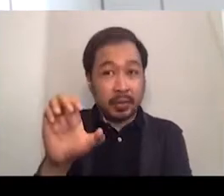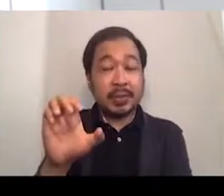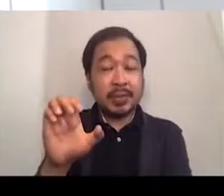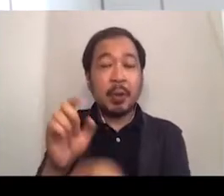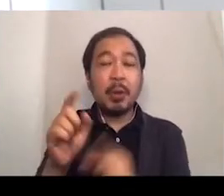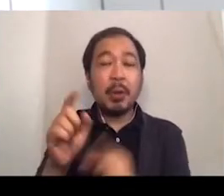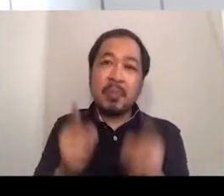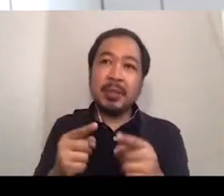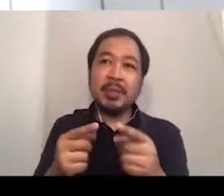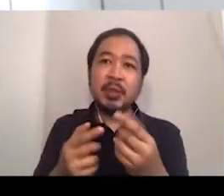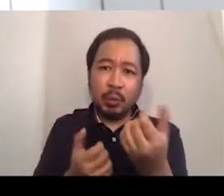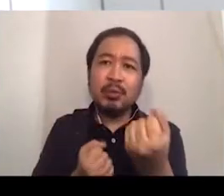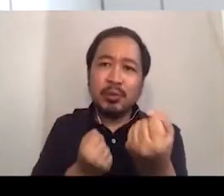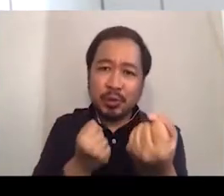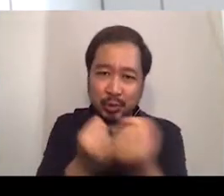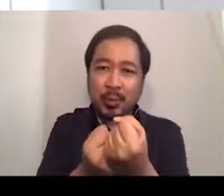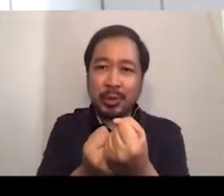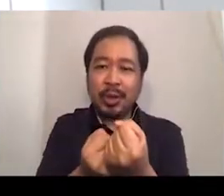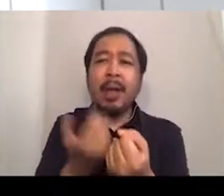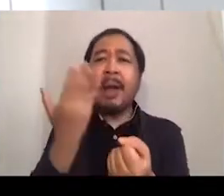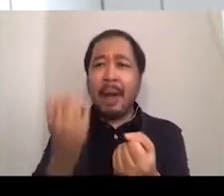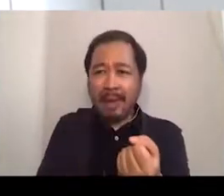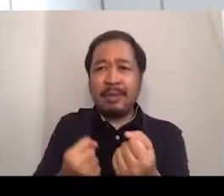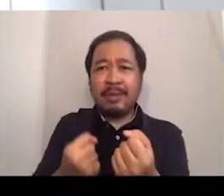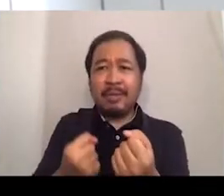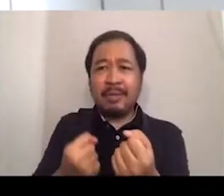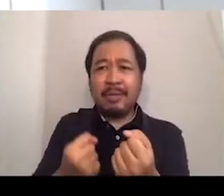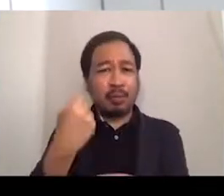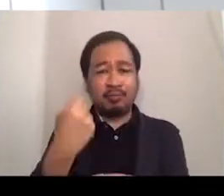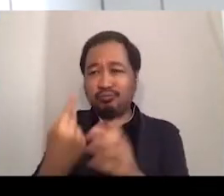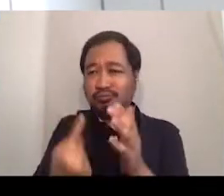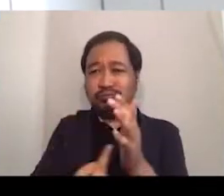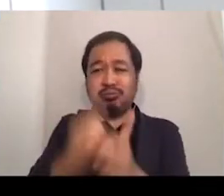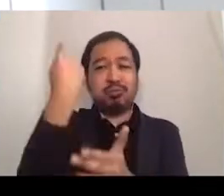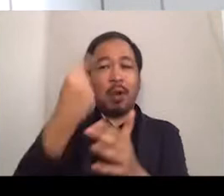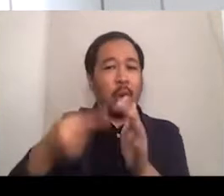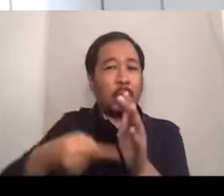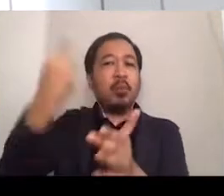So, in tandem, 30,000 time-limited jobs